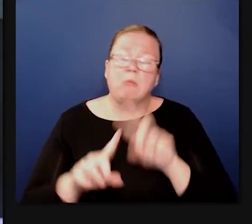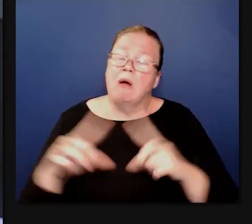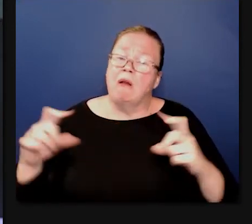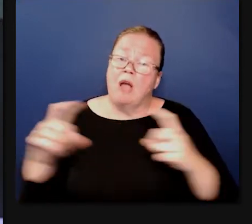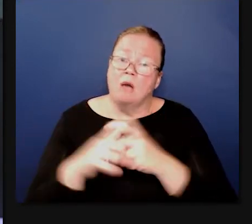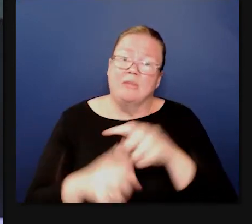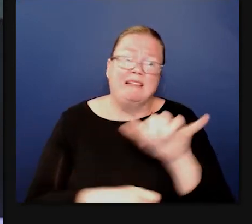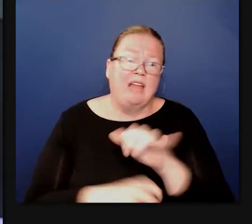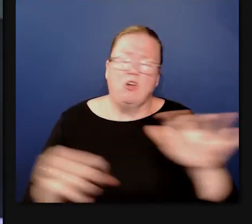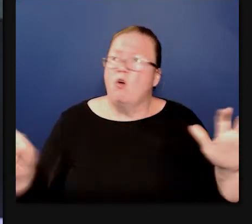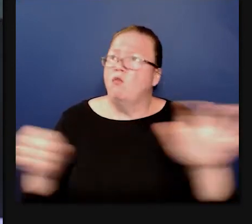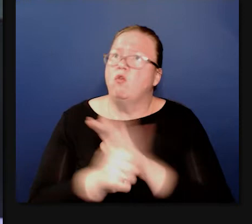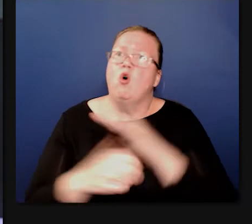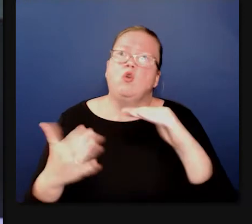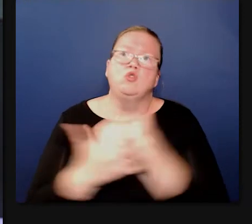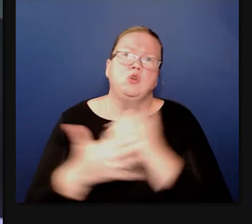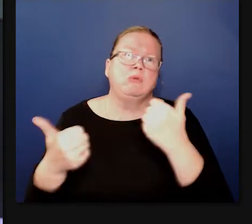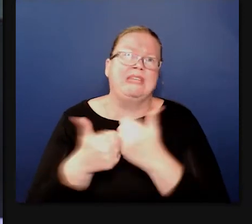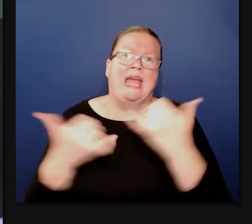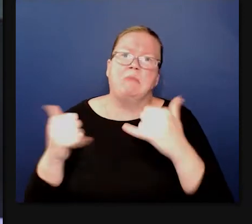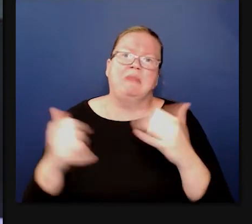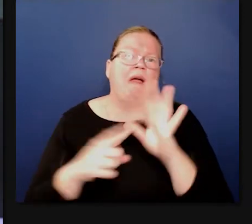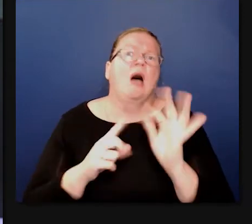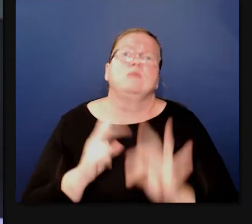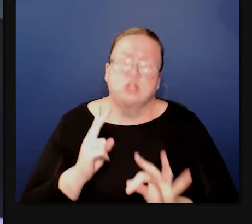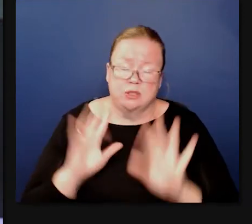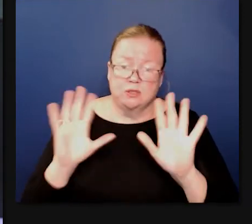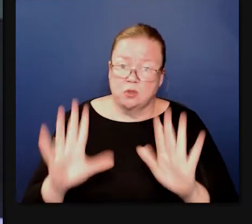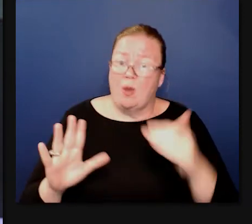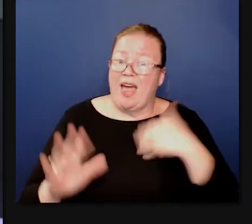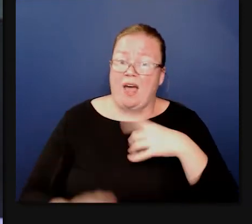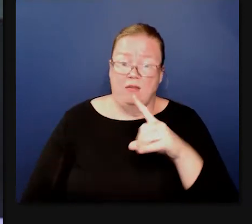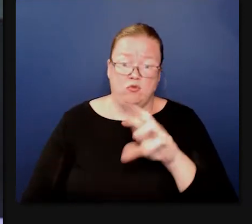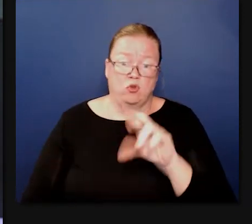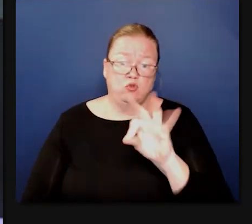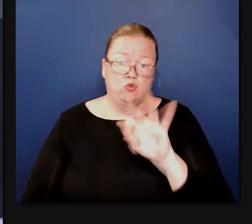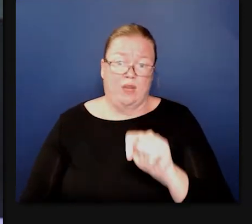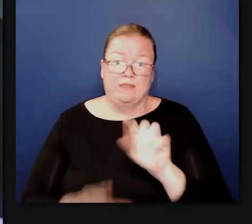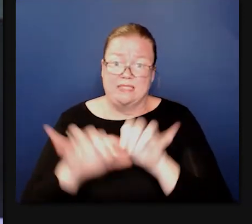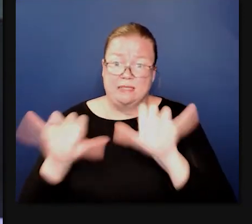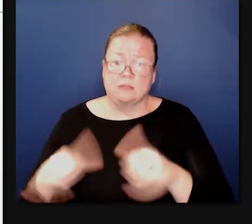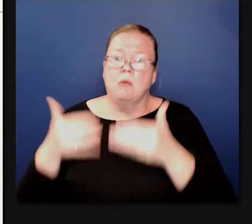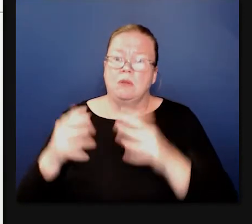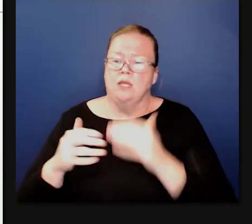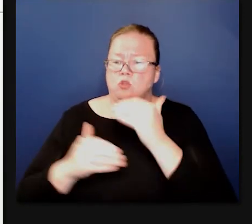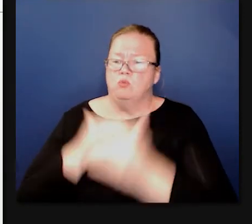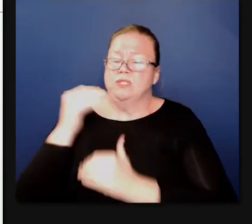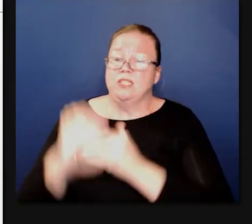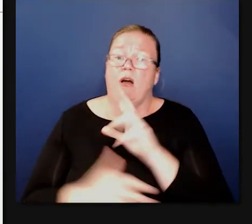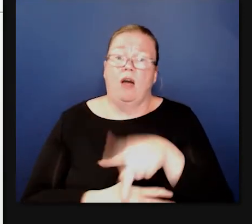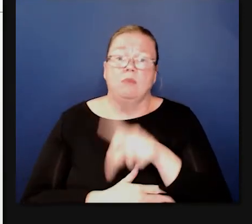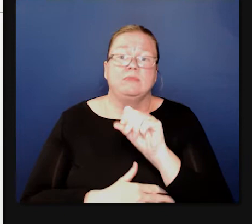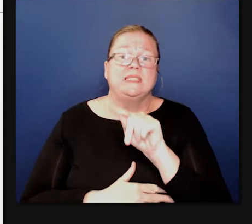but as complicated as a whole, new gameplay features, by having a draft system. This allows procedural updates